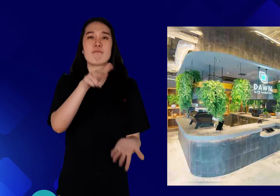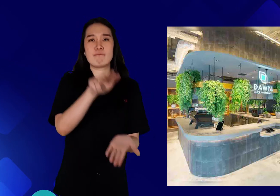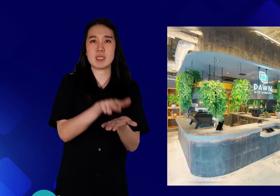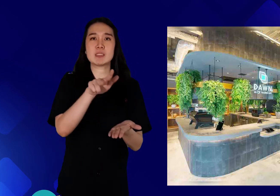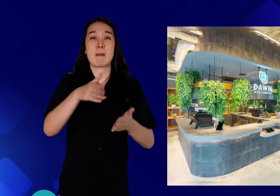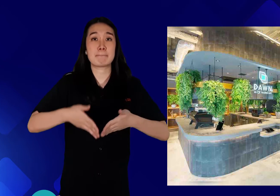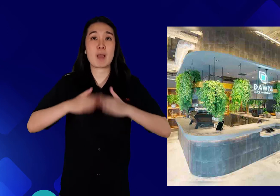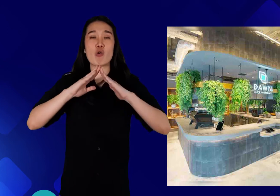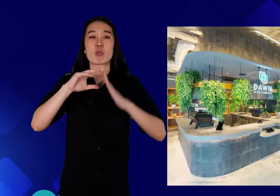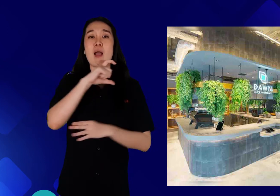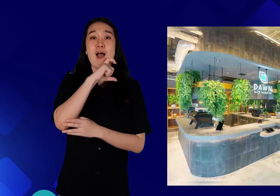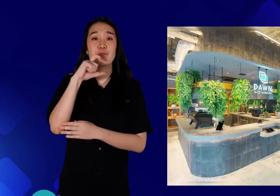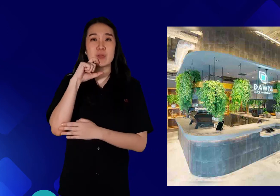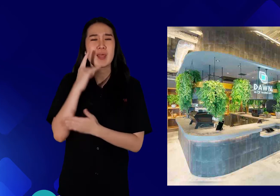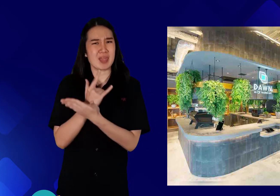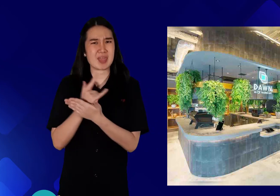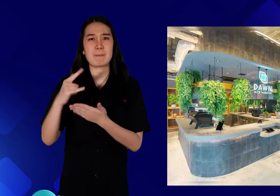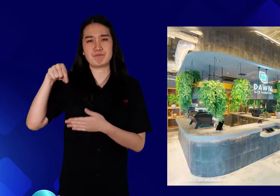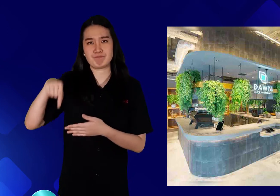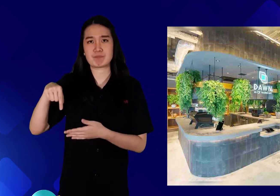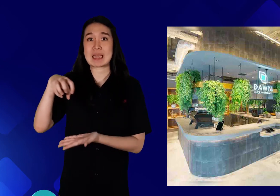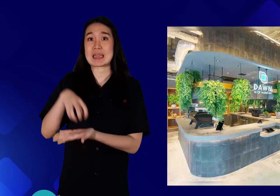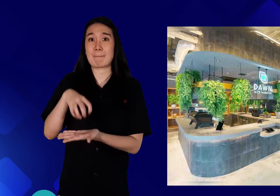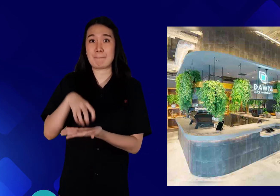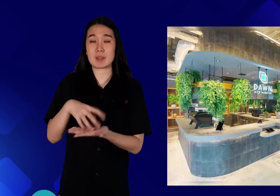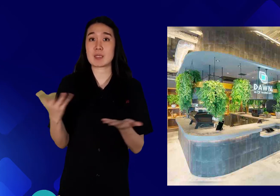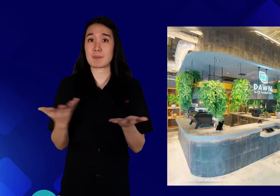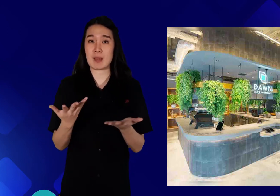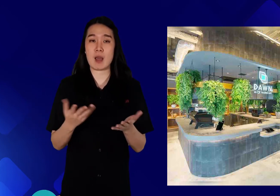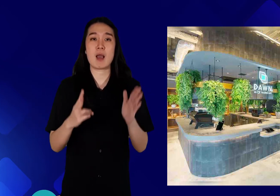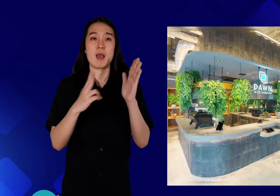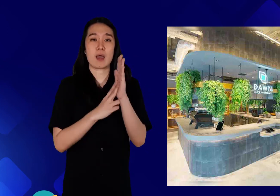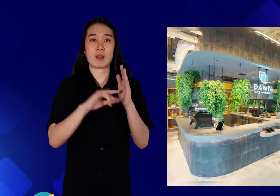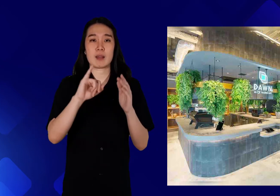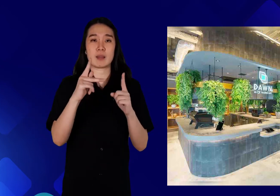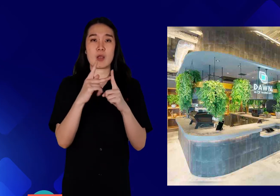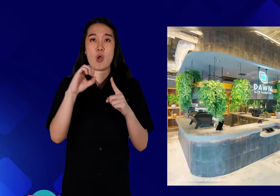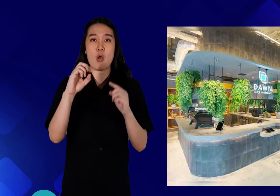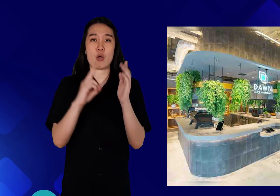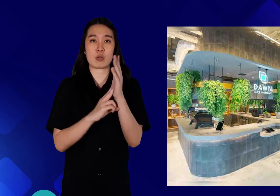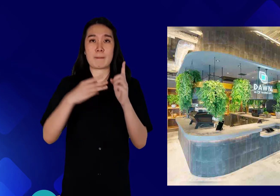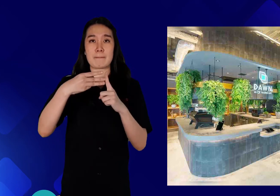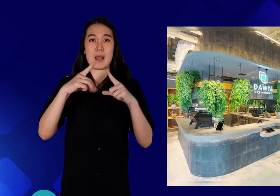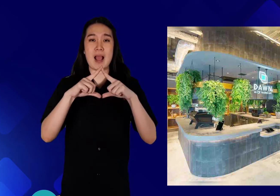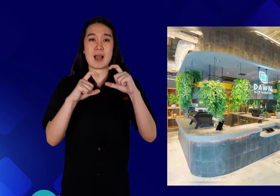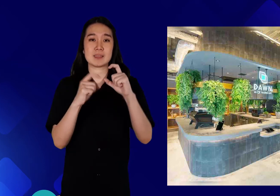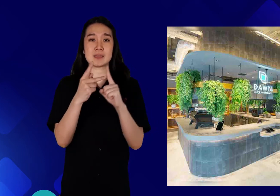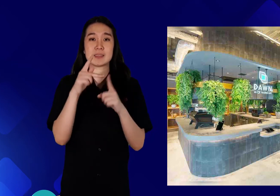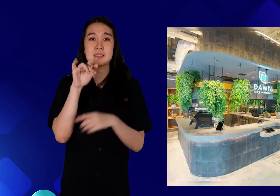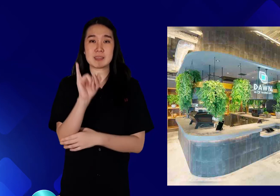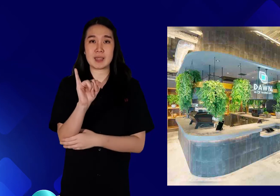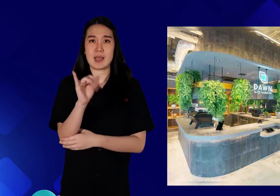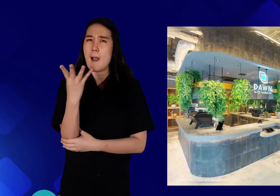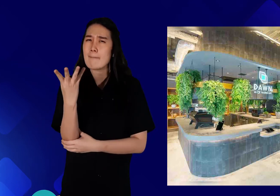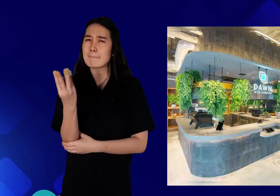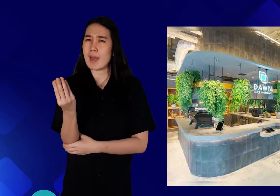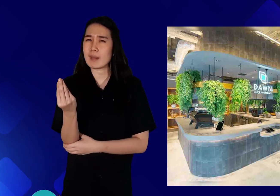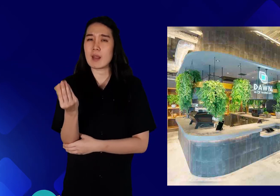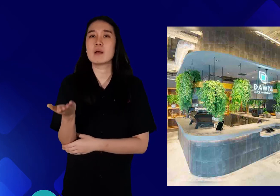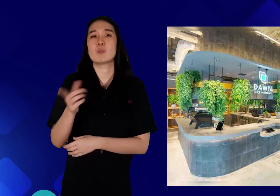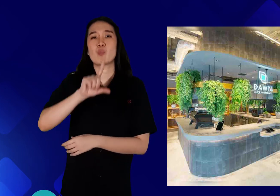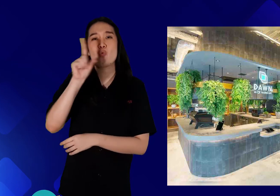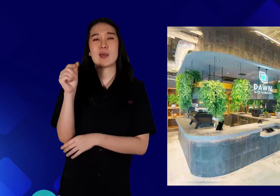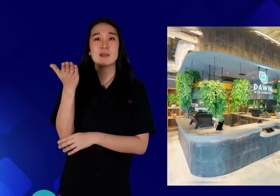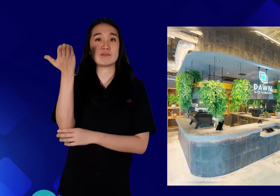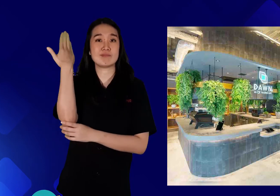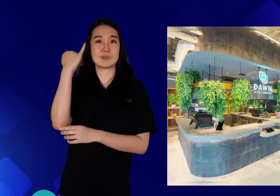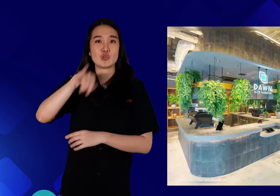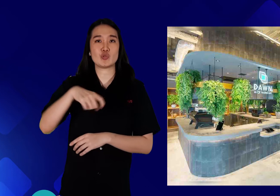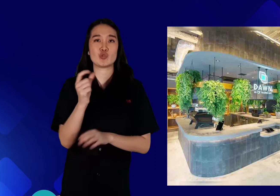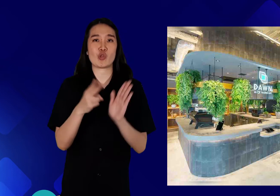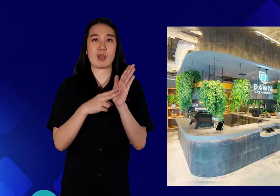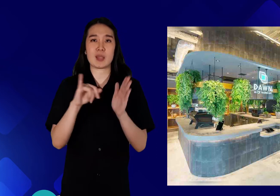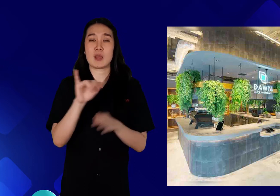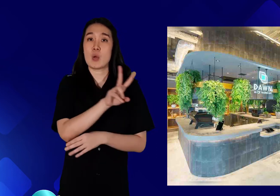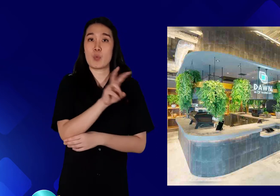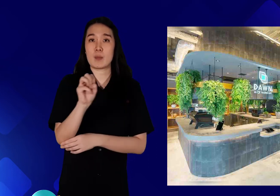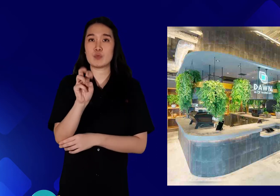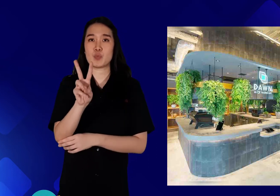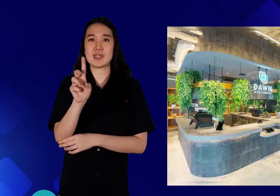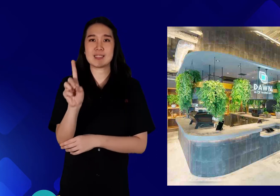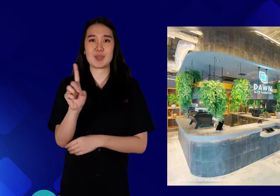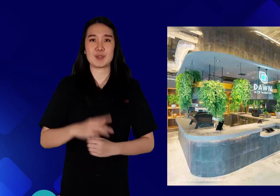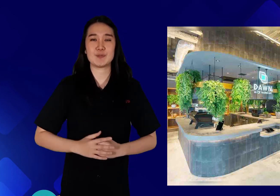fix to open a permanent cafe at Nihonbashi yesterday in June 2021.